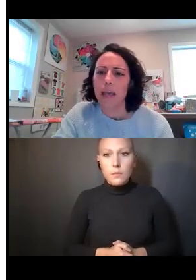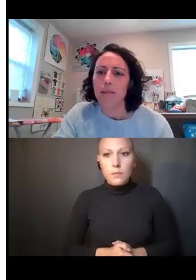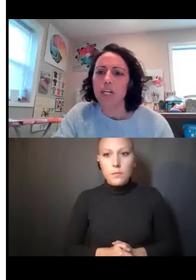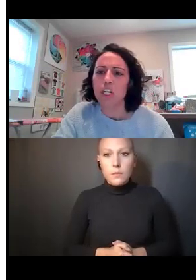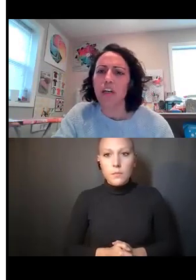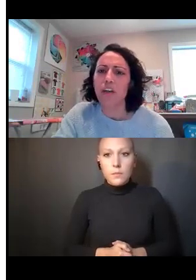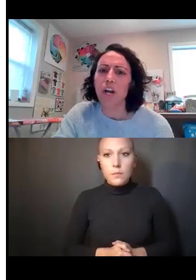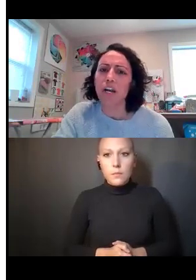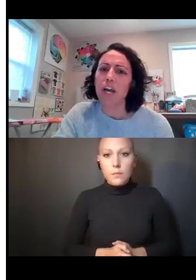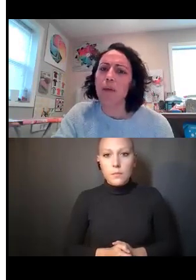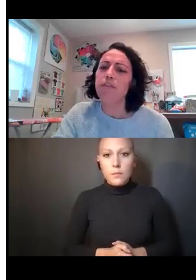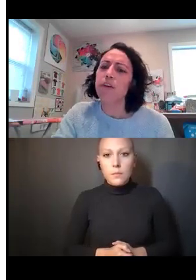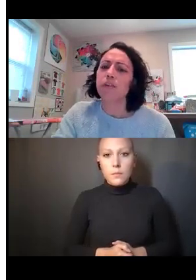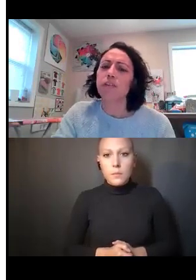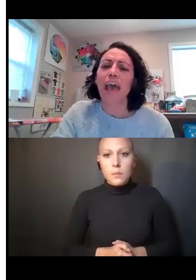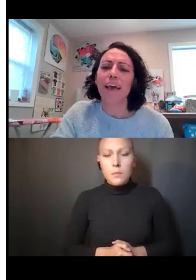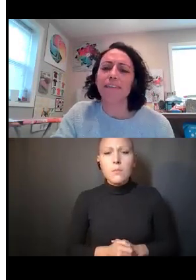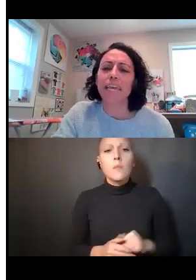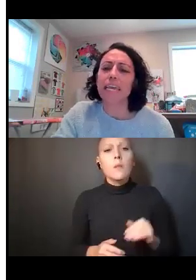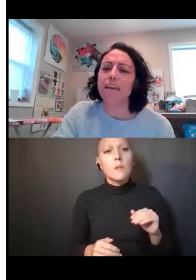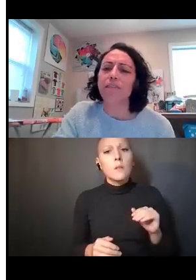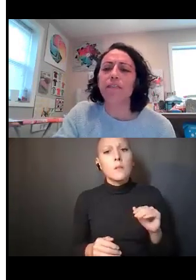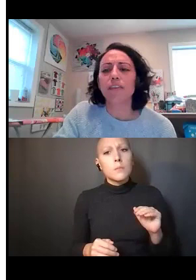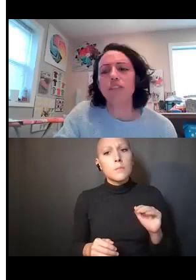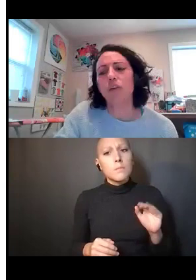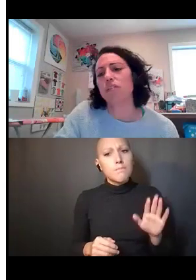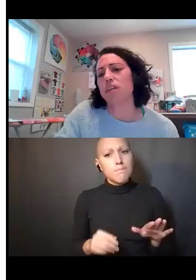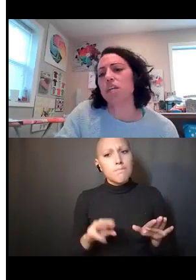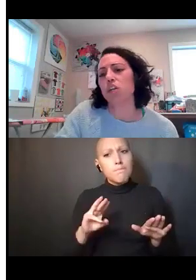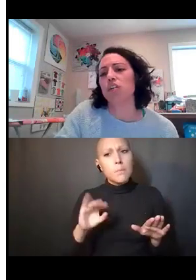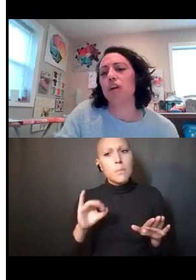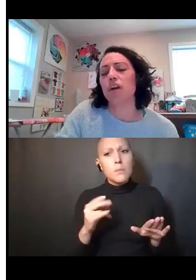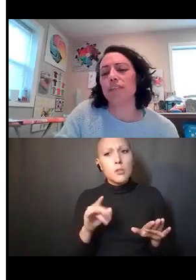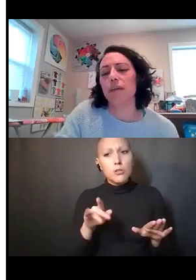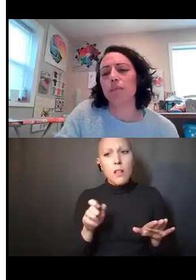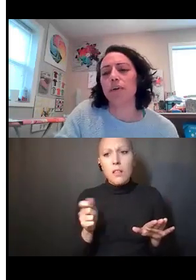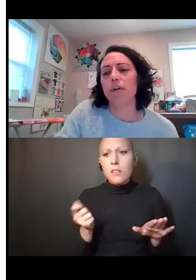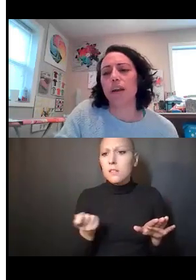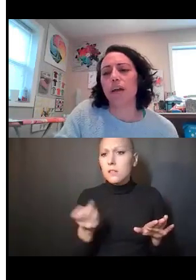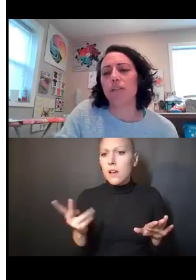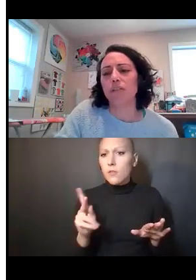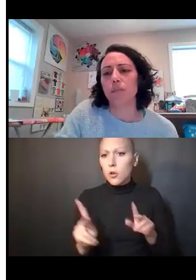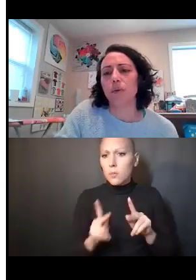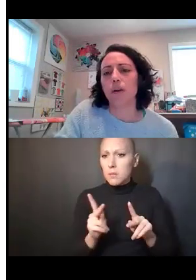And then, Michelle, there are a couple folks asking if physical signatures are acceptable on other support.